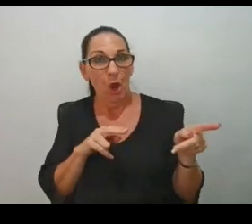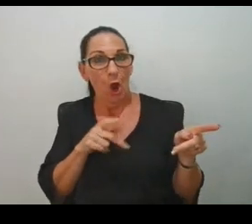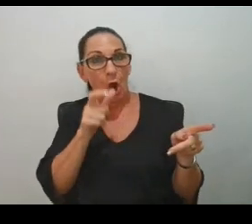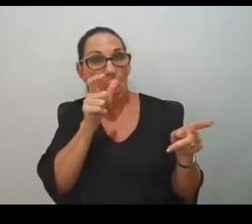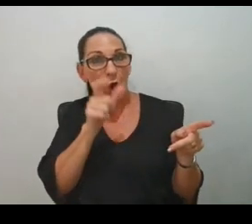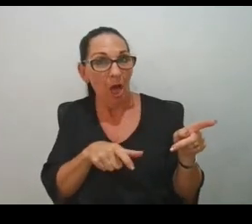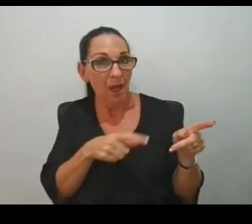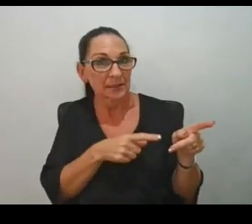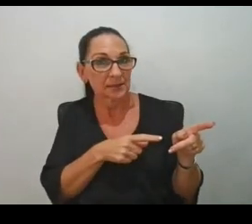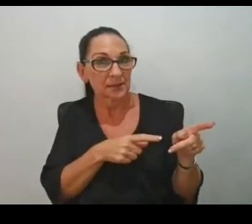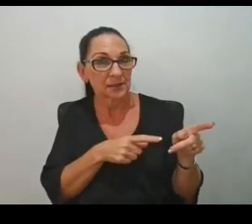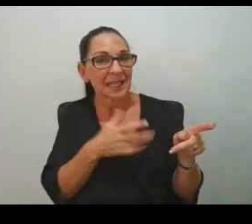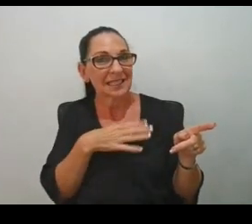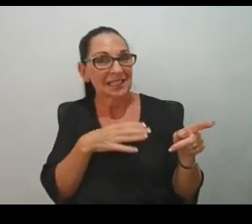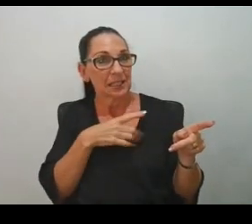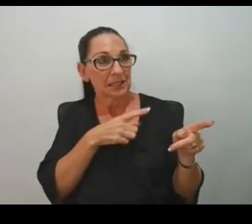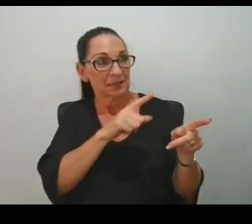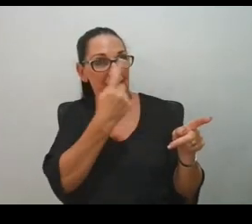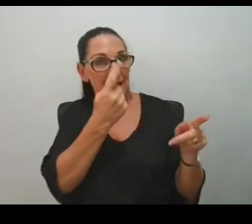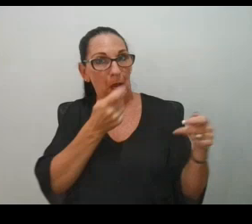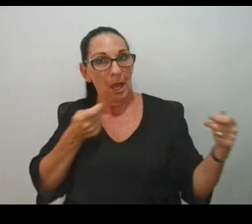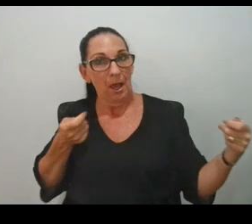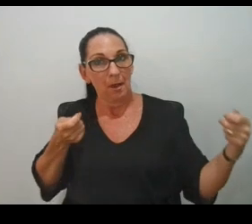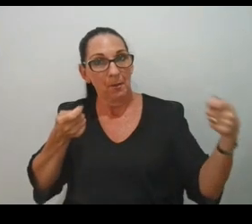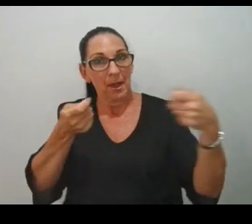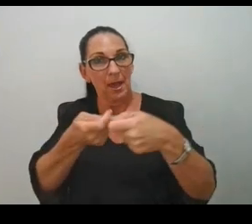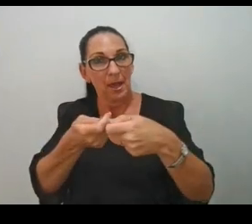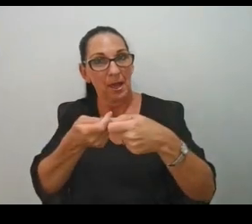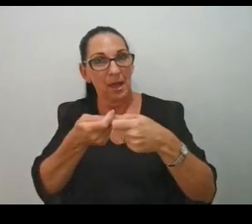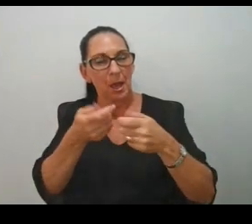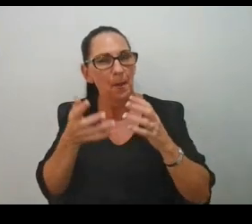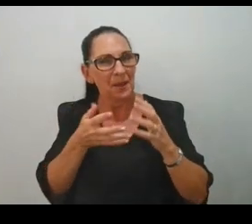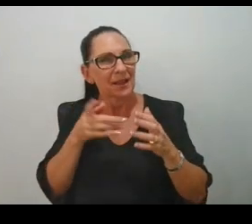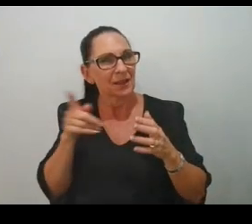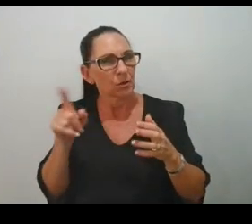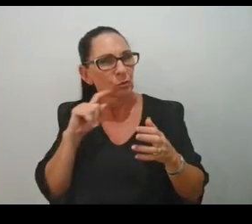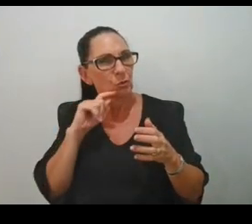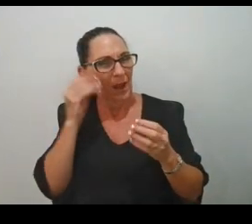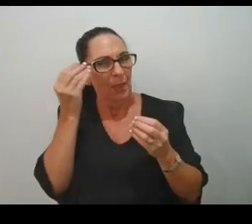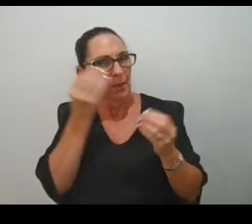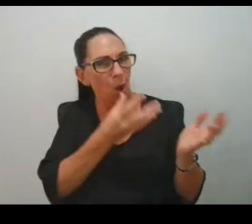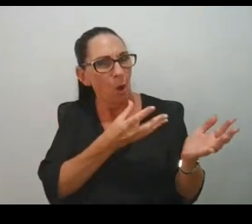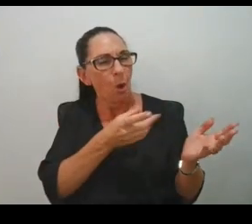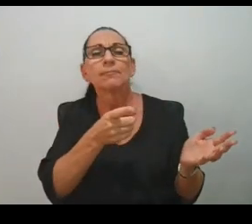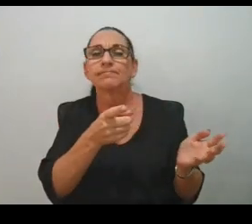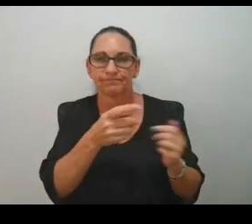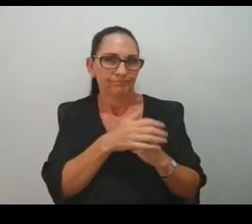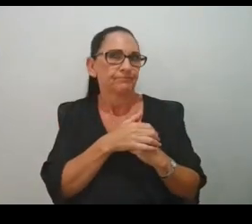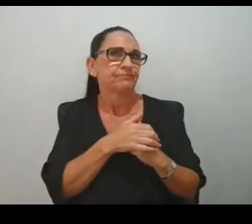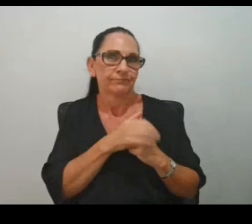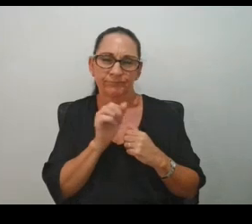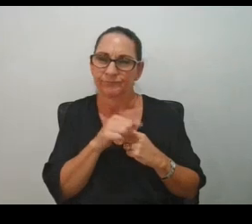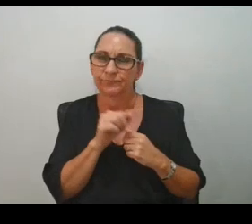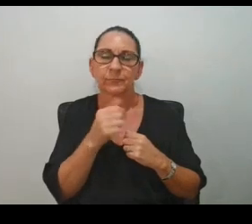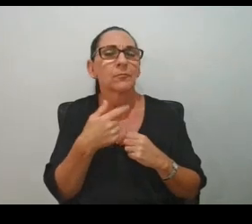having to pay a contribution they'll they'll get a letter telling them that won't they yes so they'll get a letter from us saying that they've been approved legal aid but they